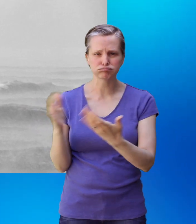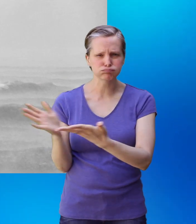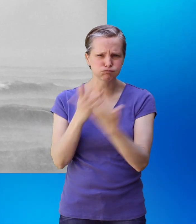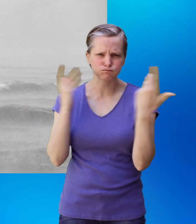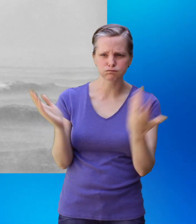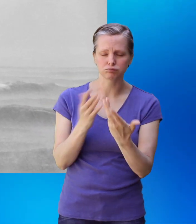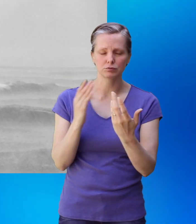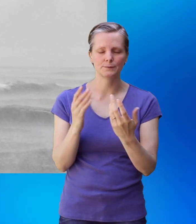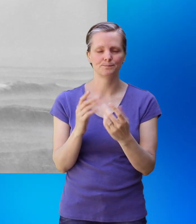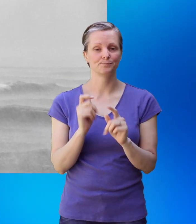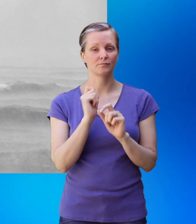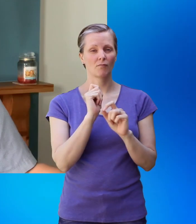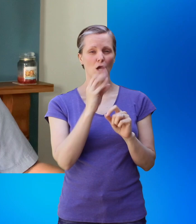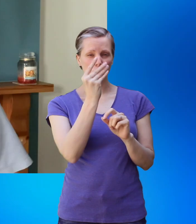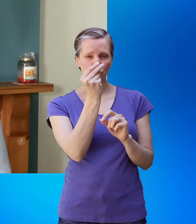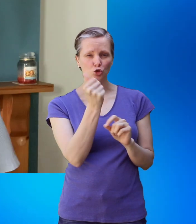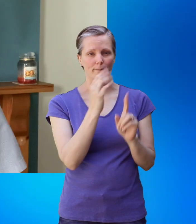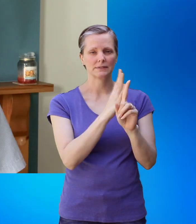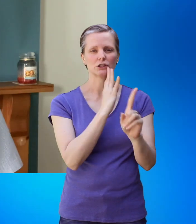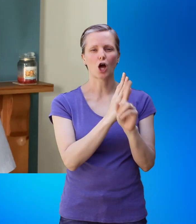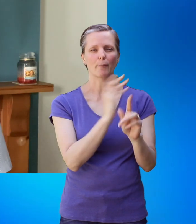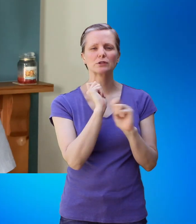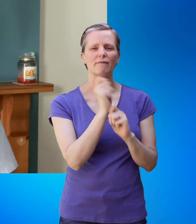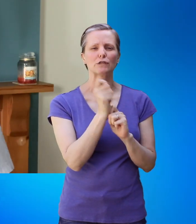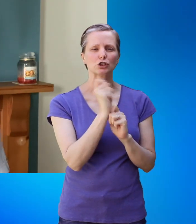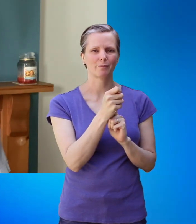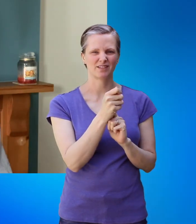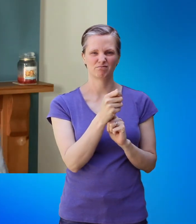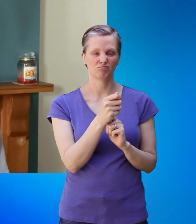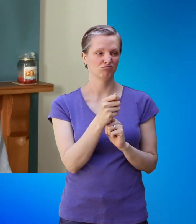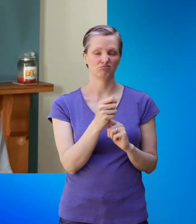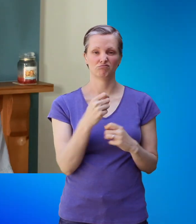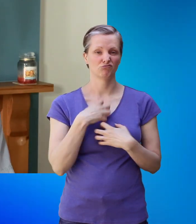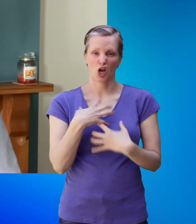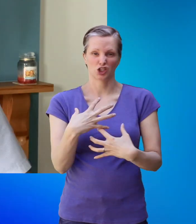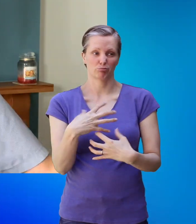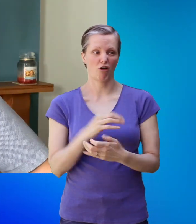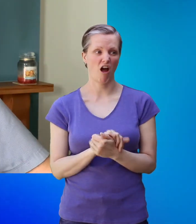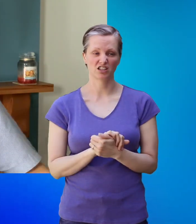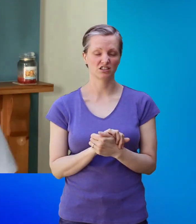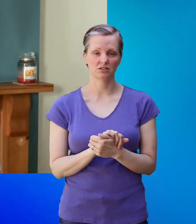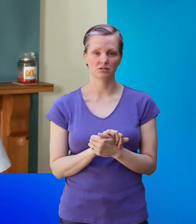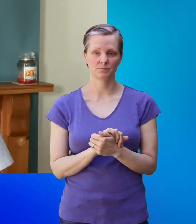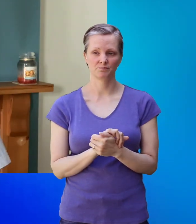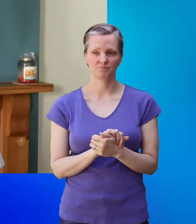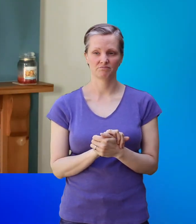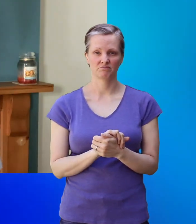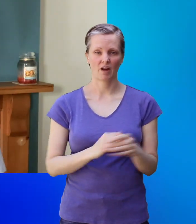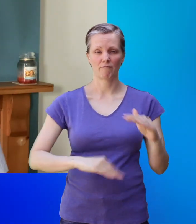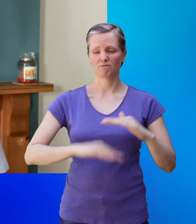fishermen were not surprised by this at all. In fact they were full of confidence.